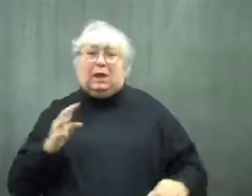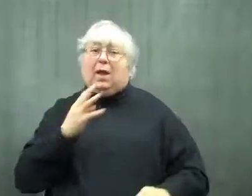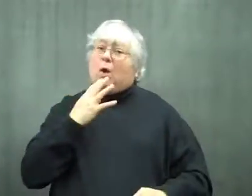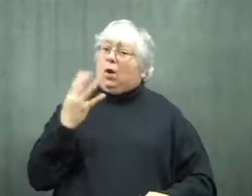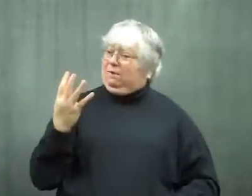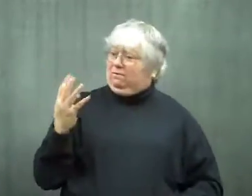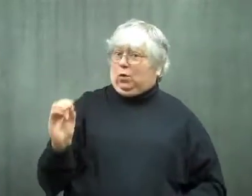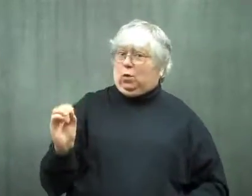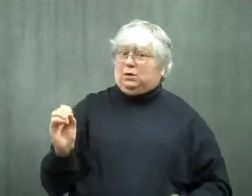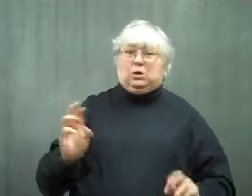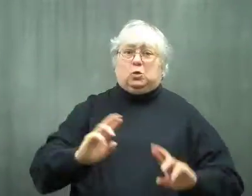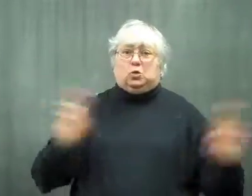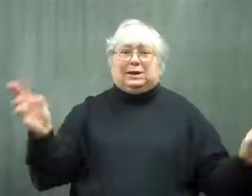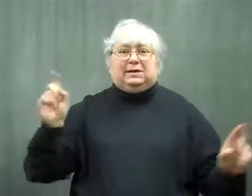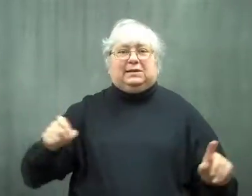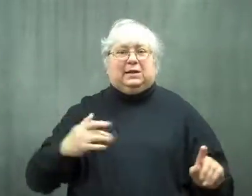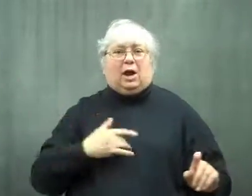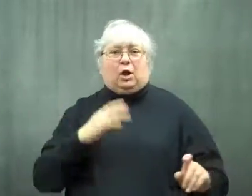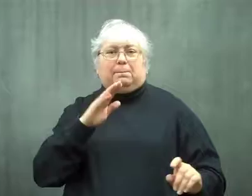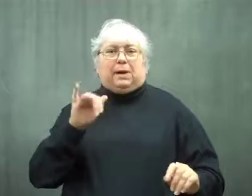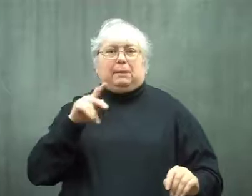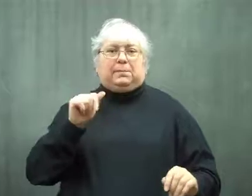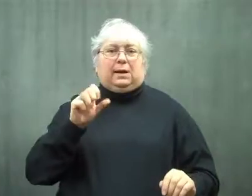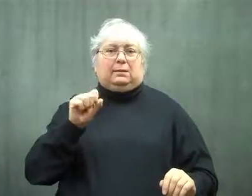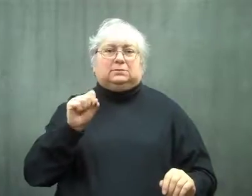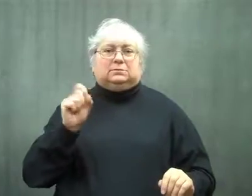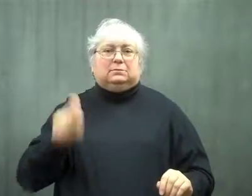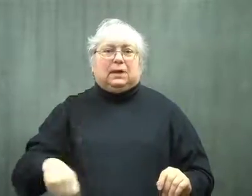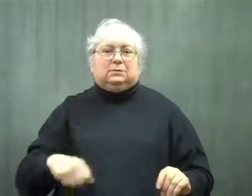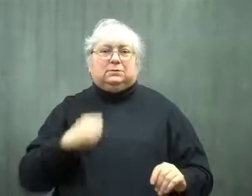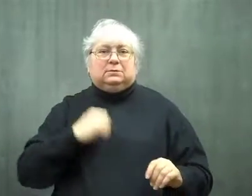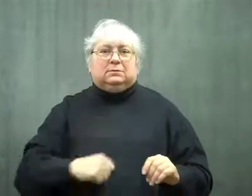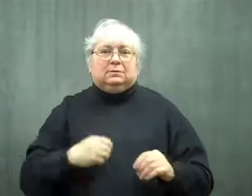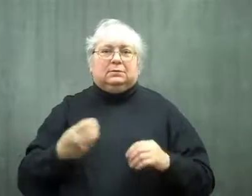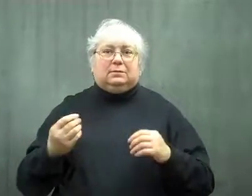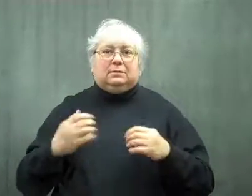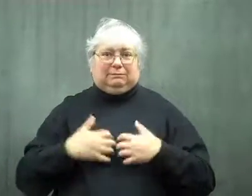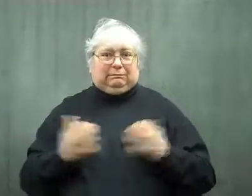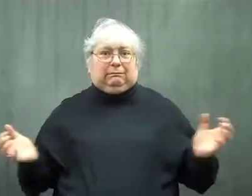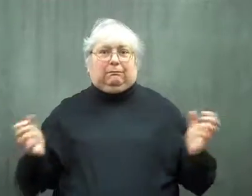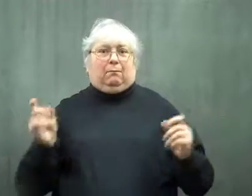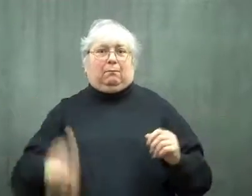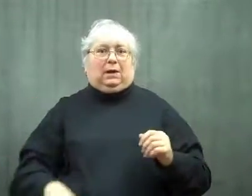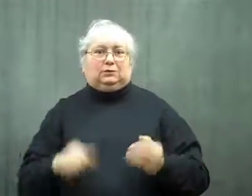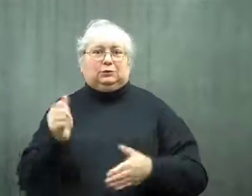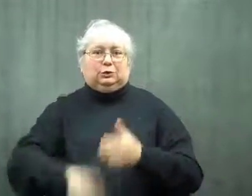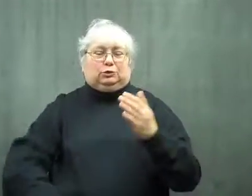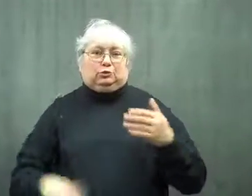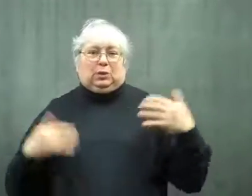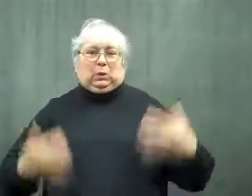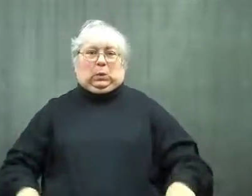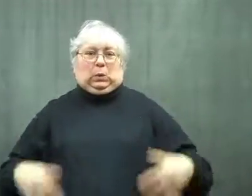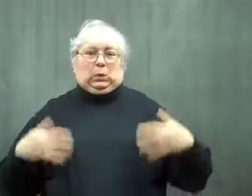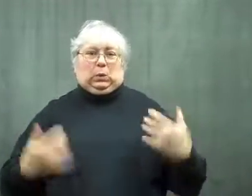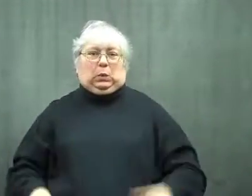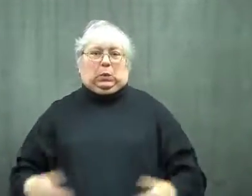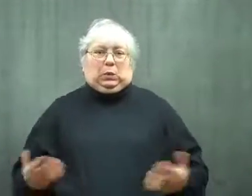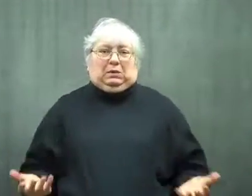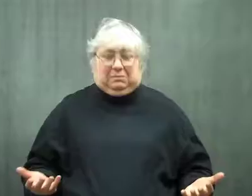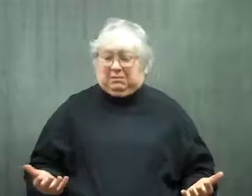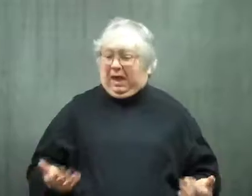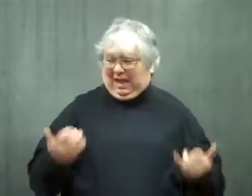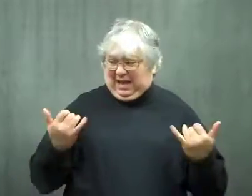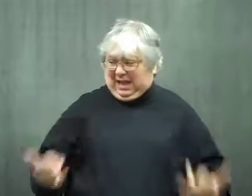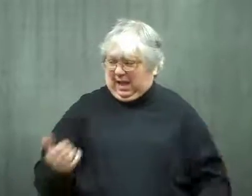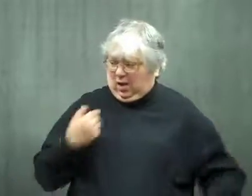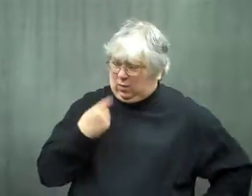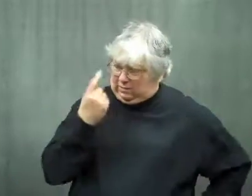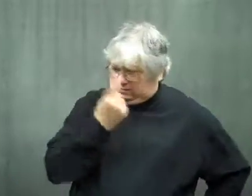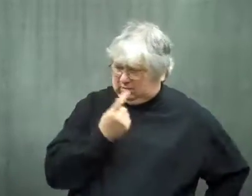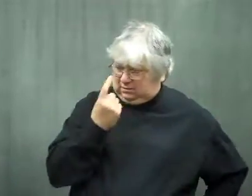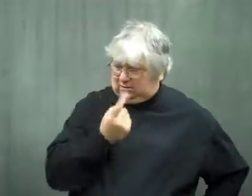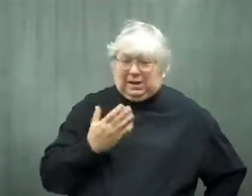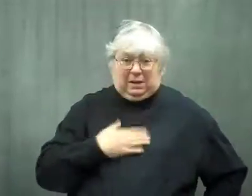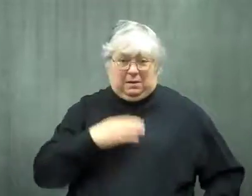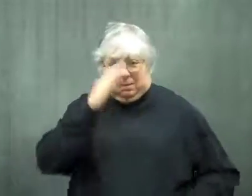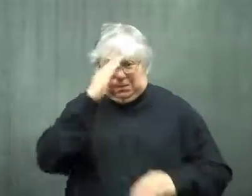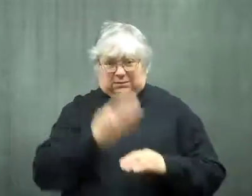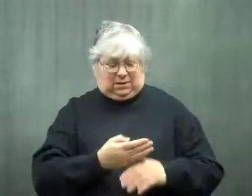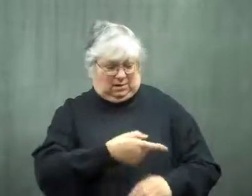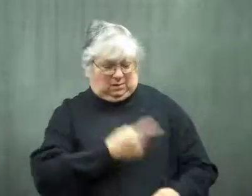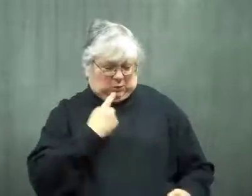At 40, he already needs heart bypass surgery. That's amazing!